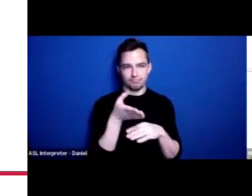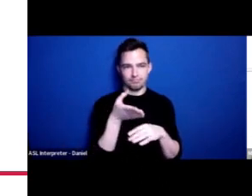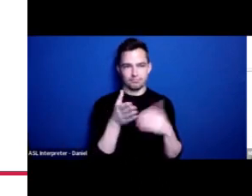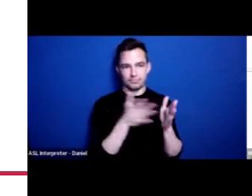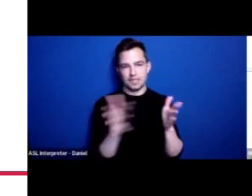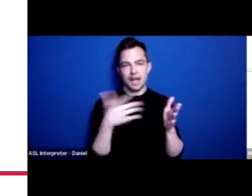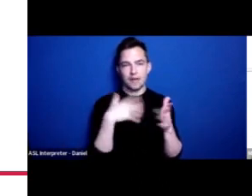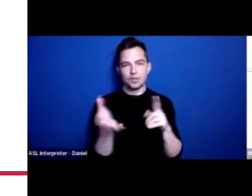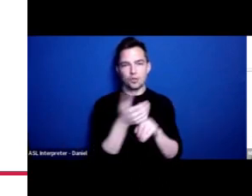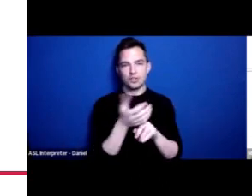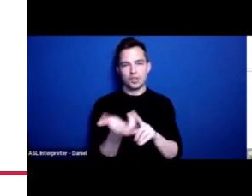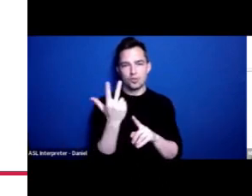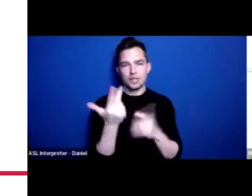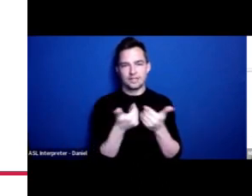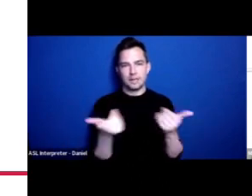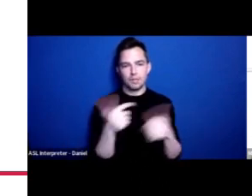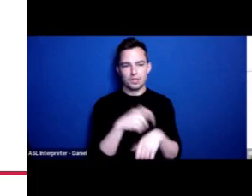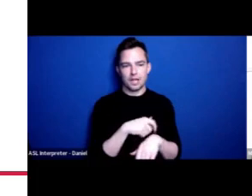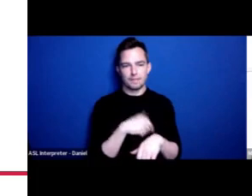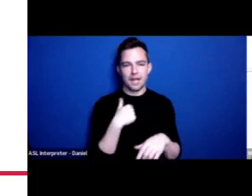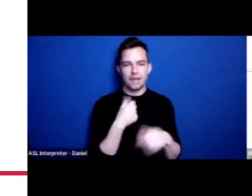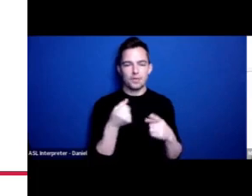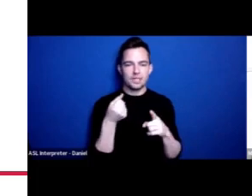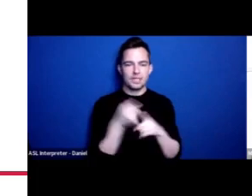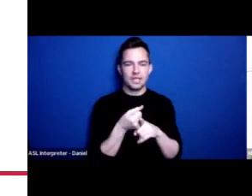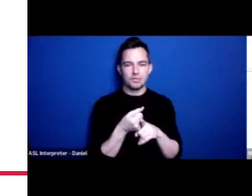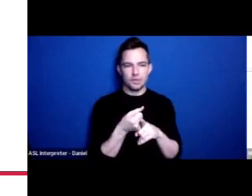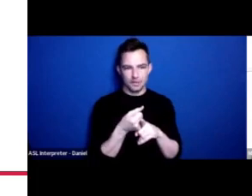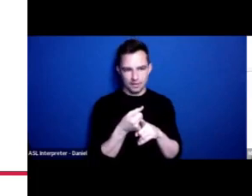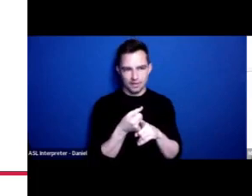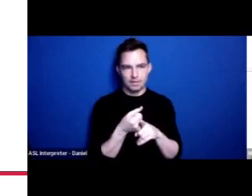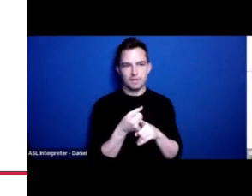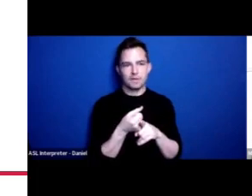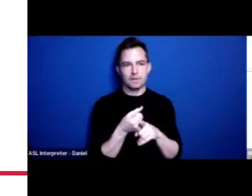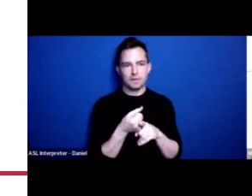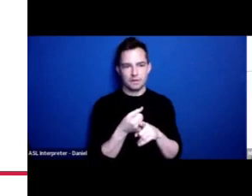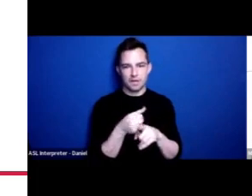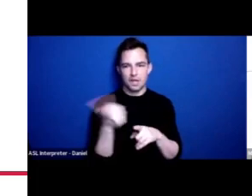three different times, I was hit with another set of charges that